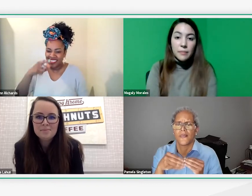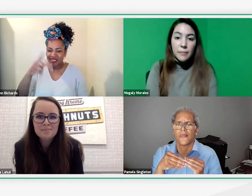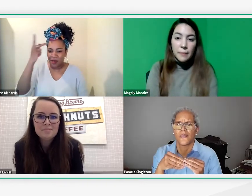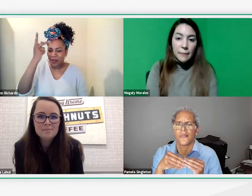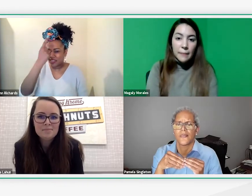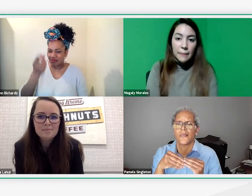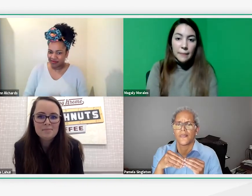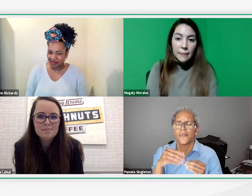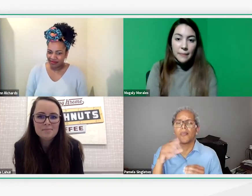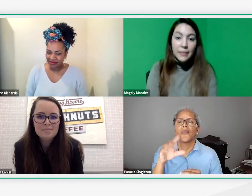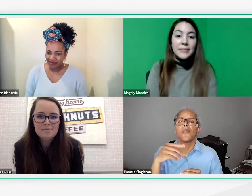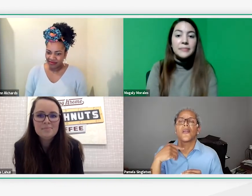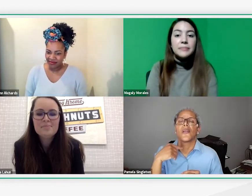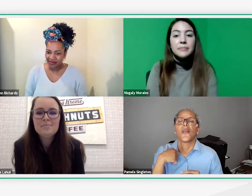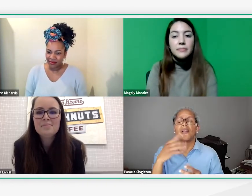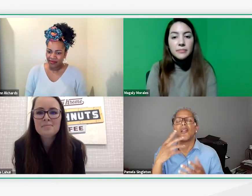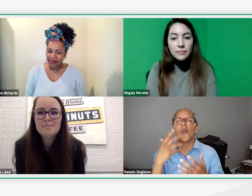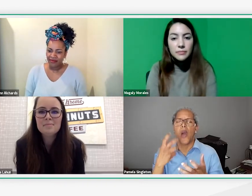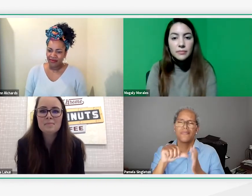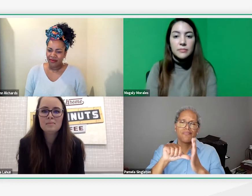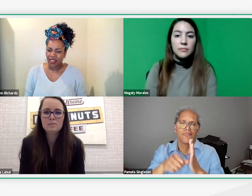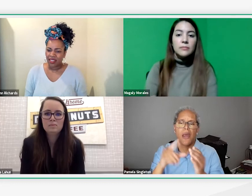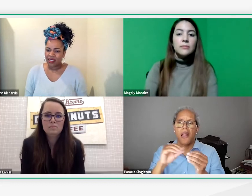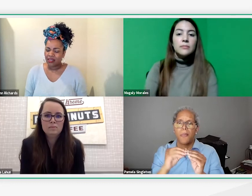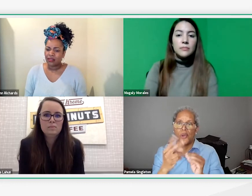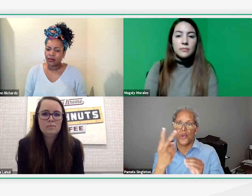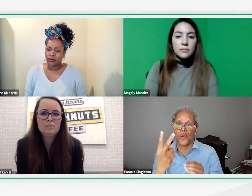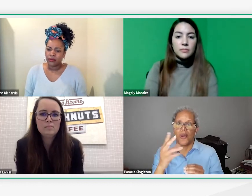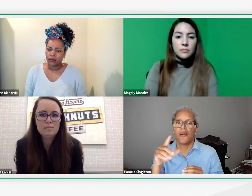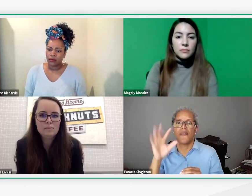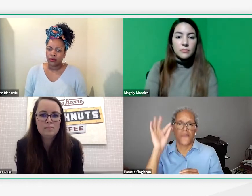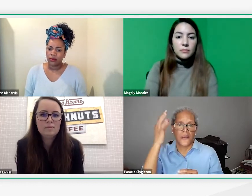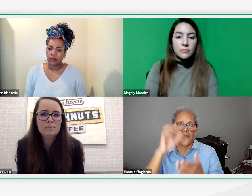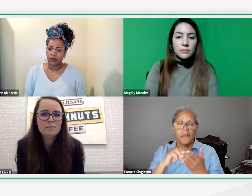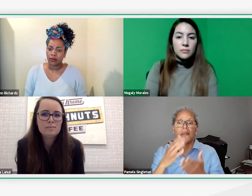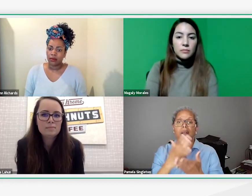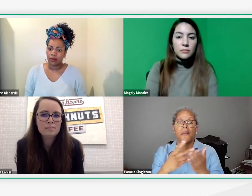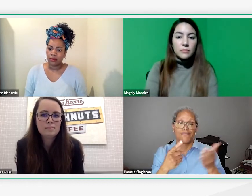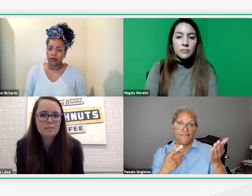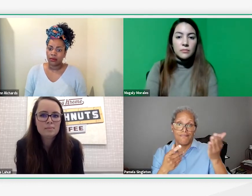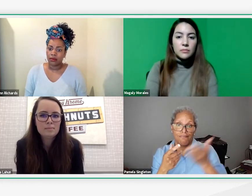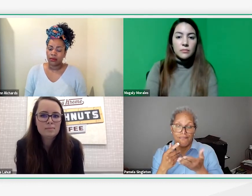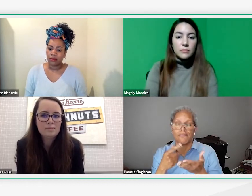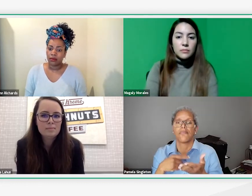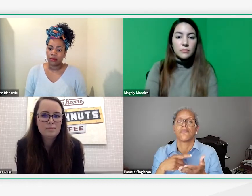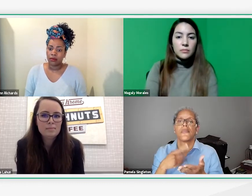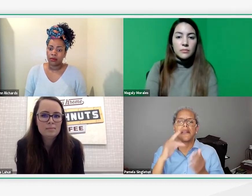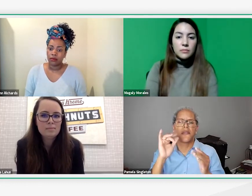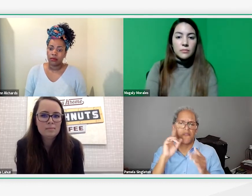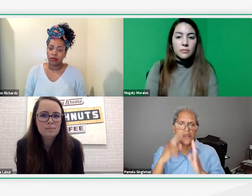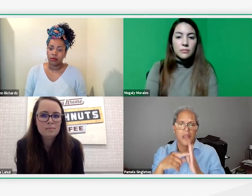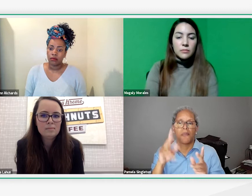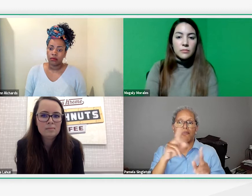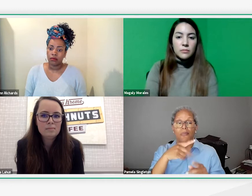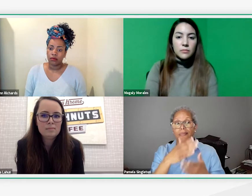we don't pay that state tax, correct? >>PAMELA SINGLETON: The federal box,